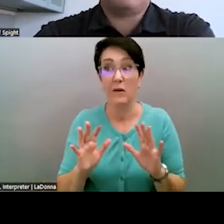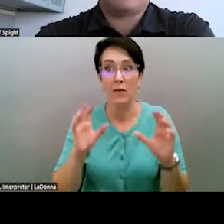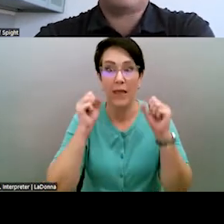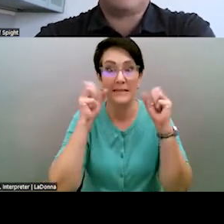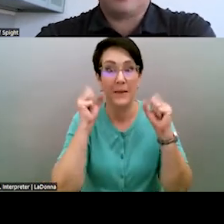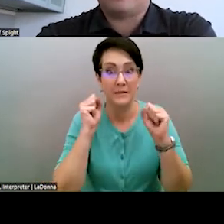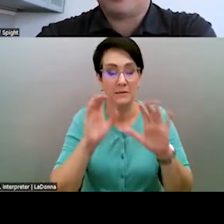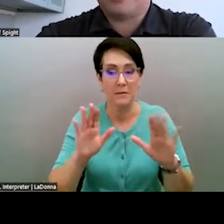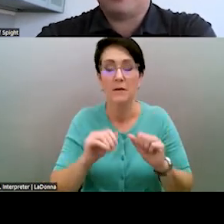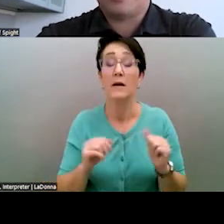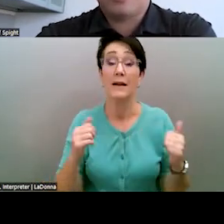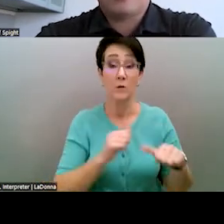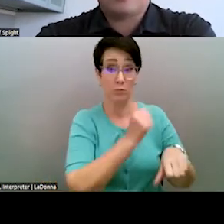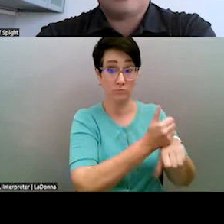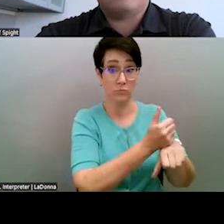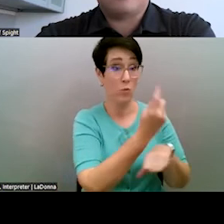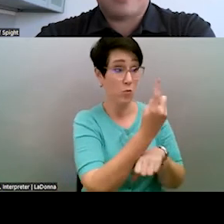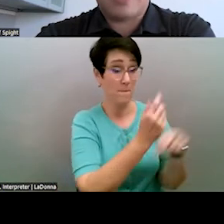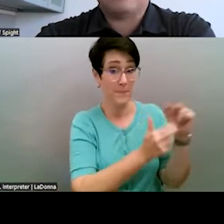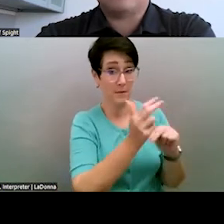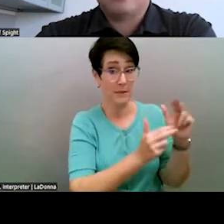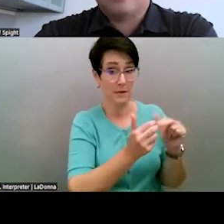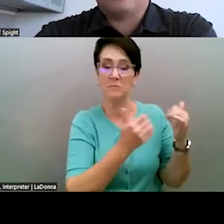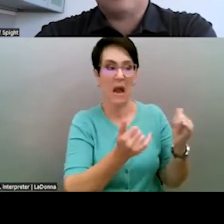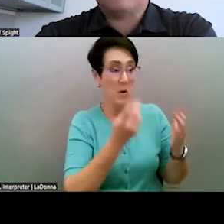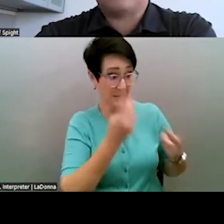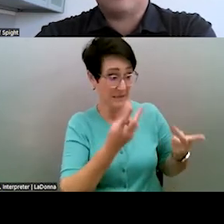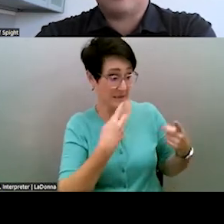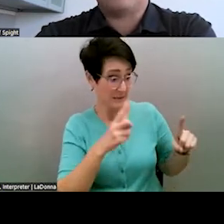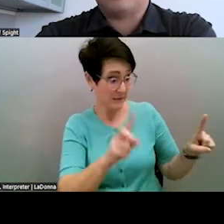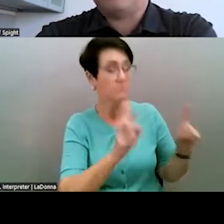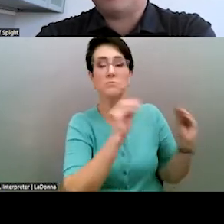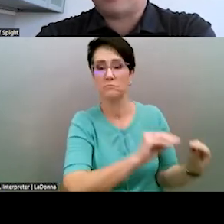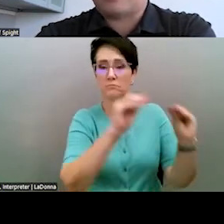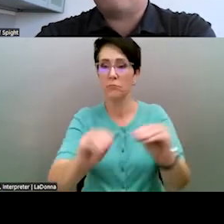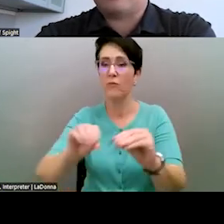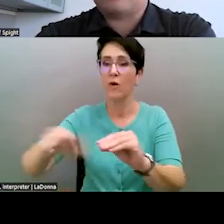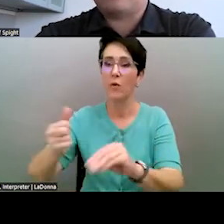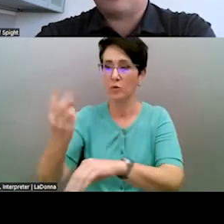LAUNCH IT IS IN THE OTHER TWO. AND YOU CAN SEE THE OTHER TWO WITHOUT HAVING